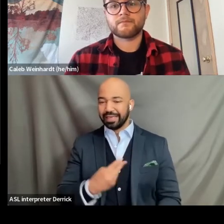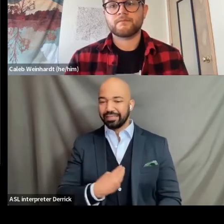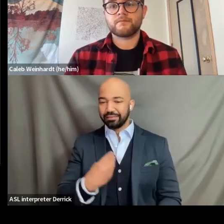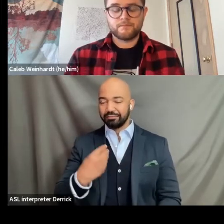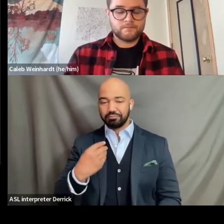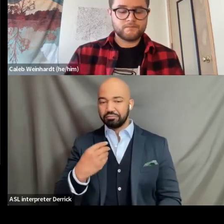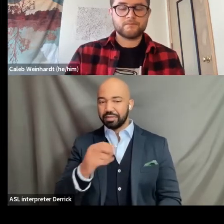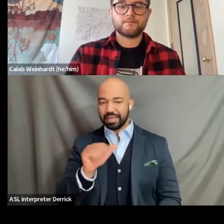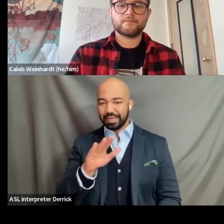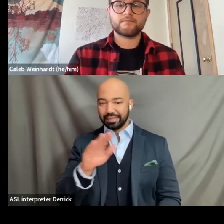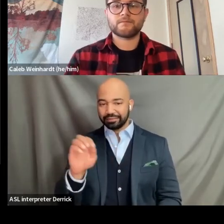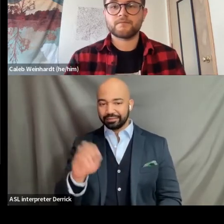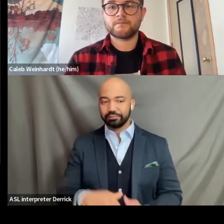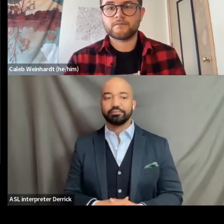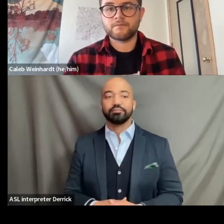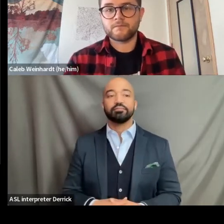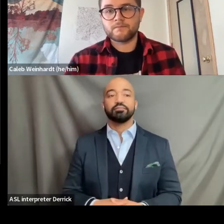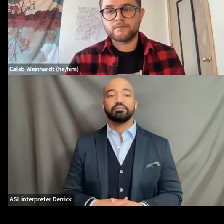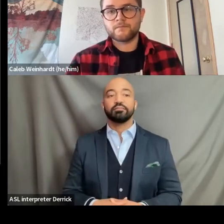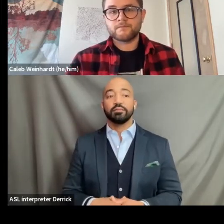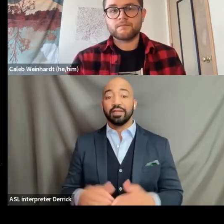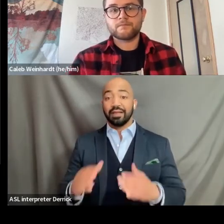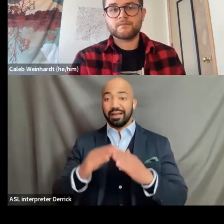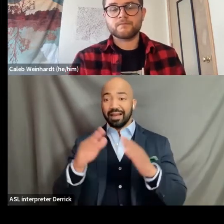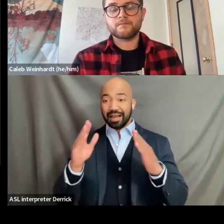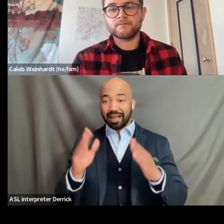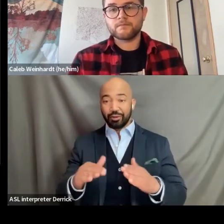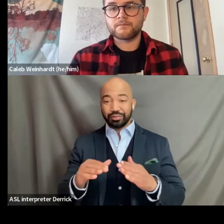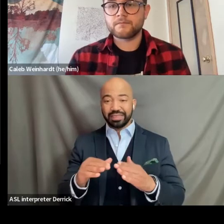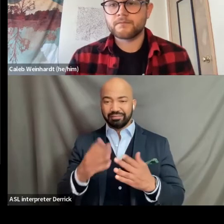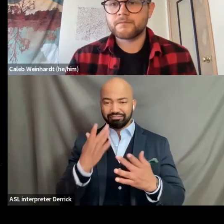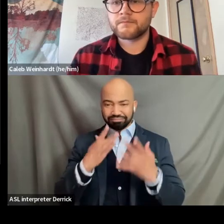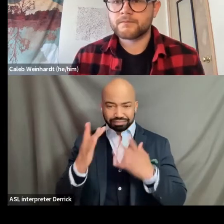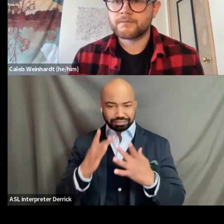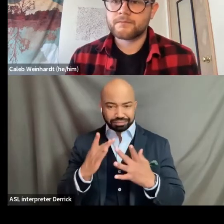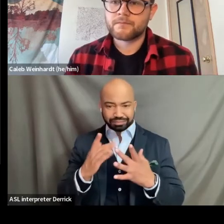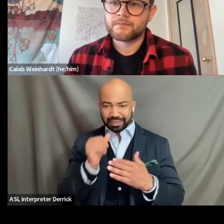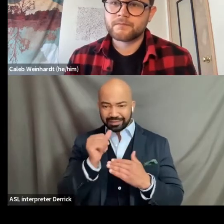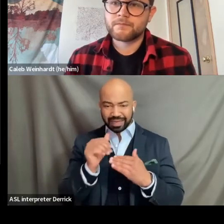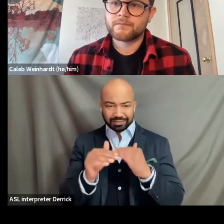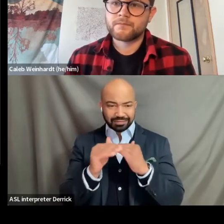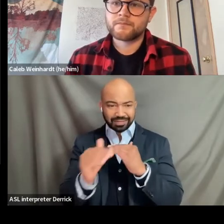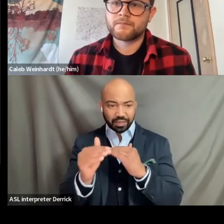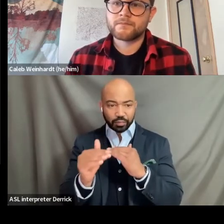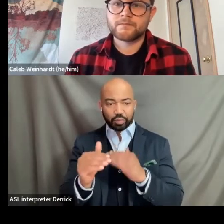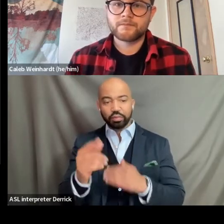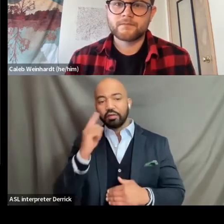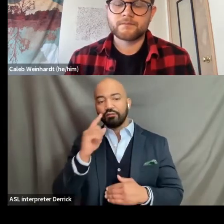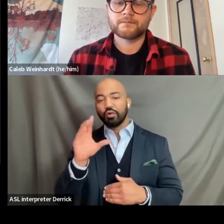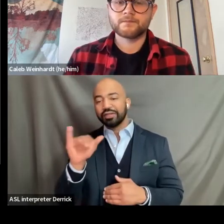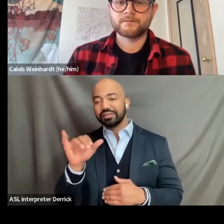When we look at housing instability for youth, when we look at cisgender youth who are LGB.